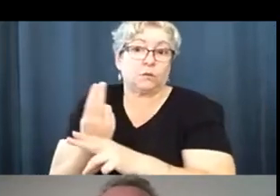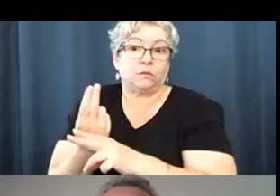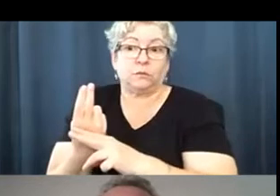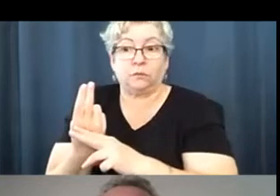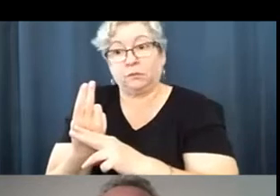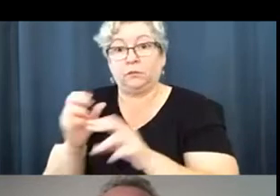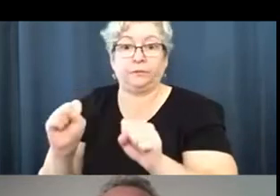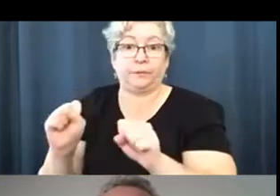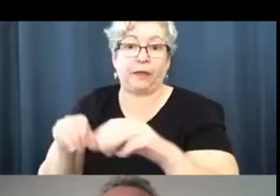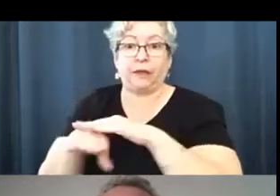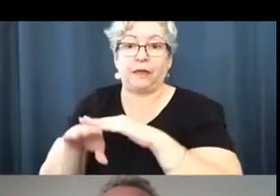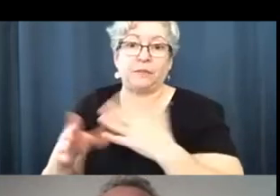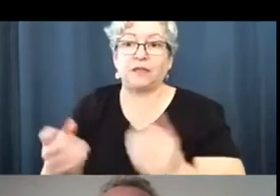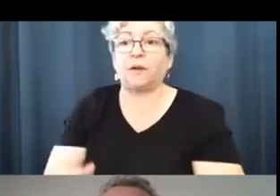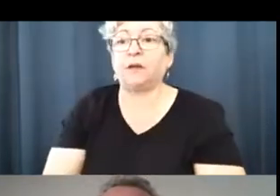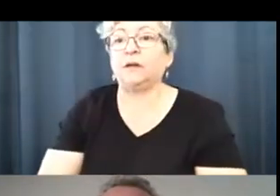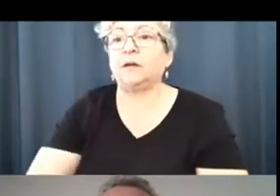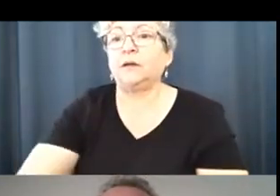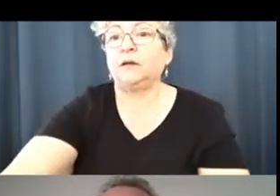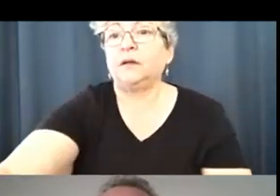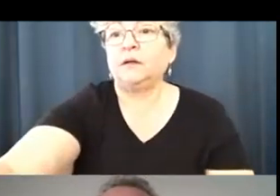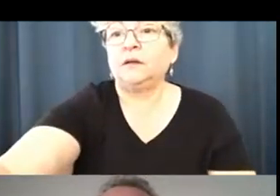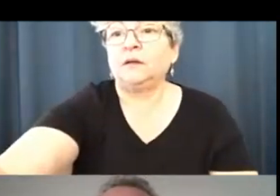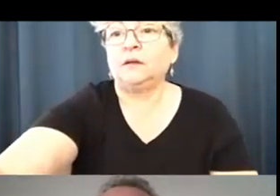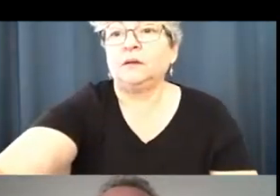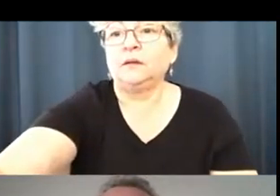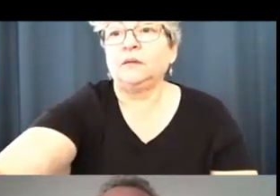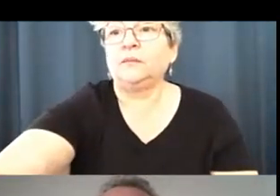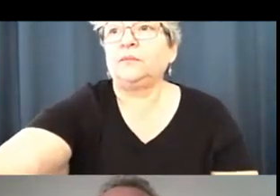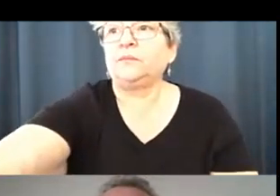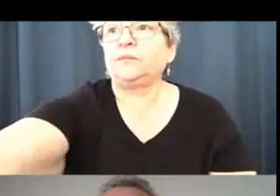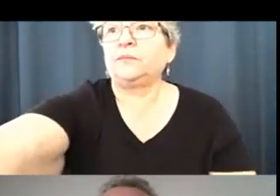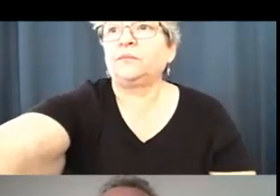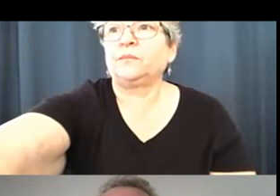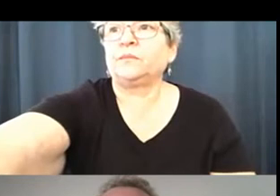So, let's start off with just what is inclusion? It's a buzzword that we hear a lot of,